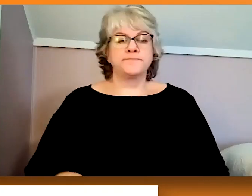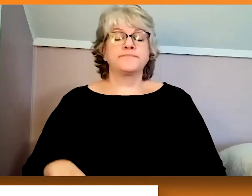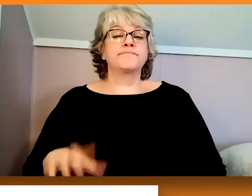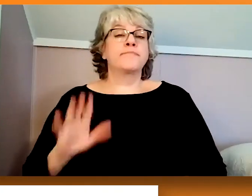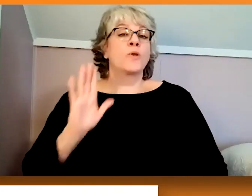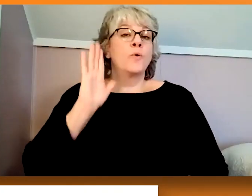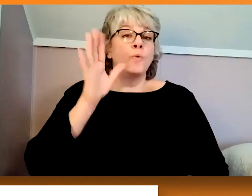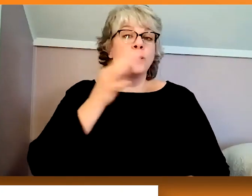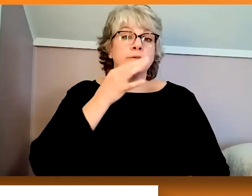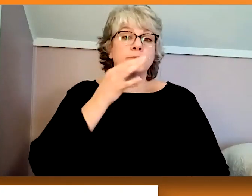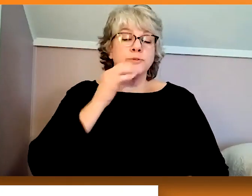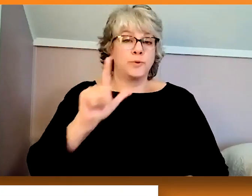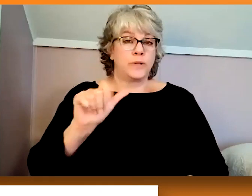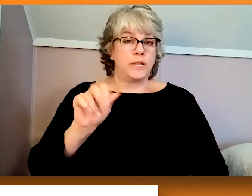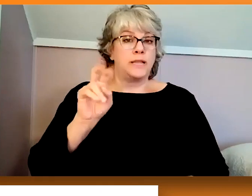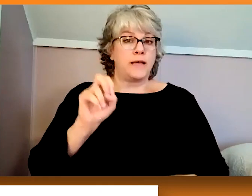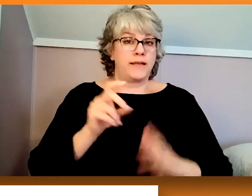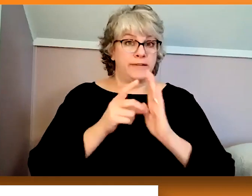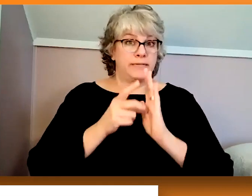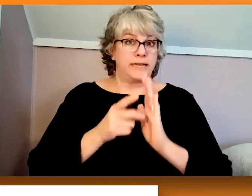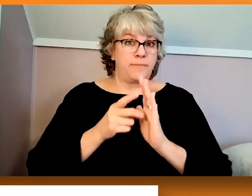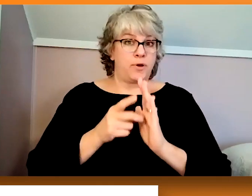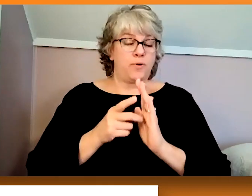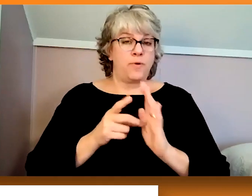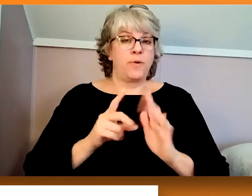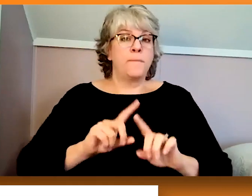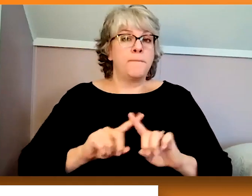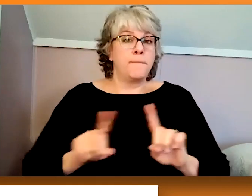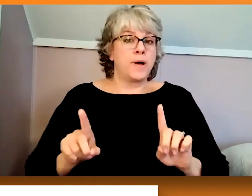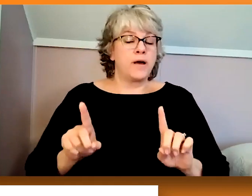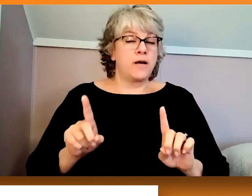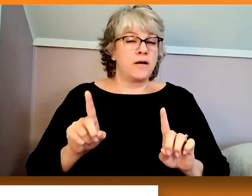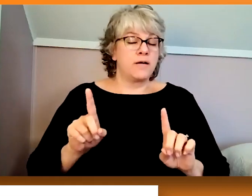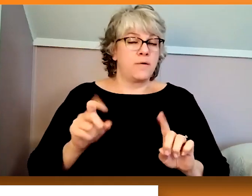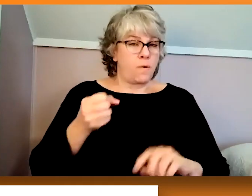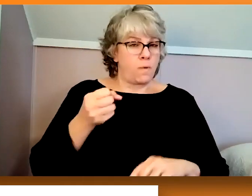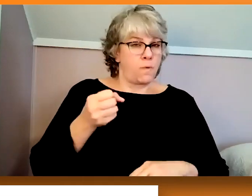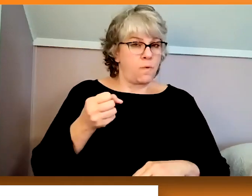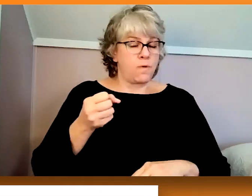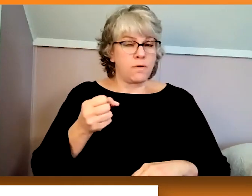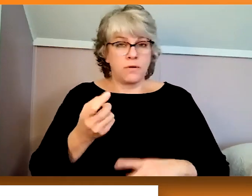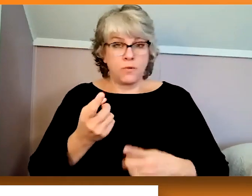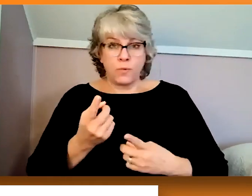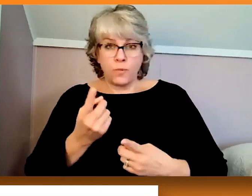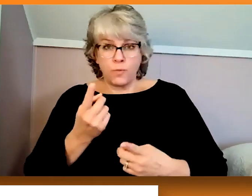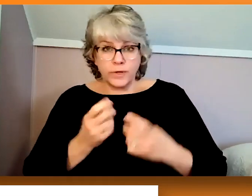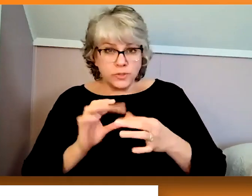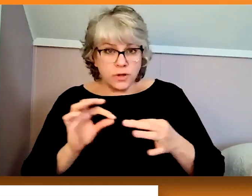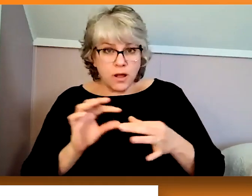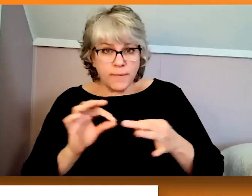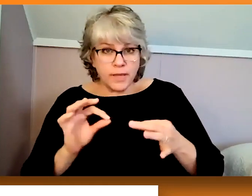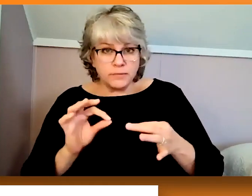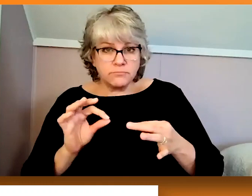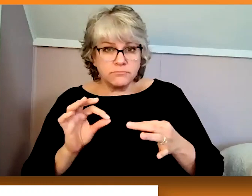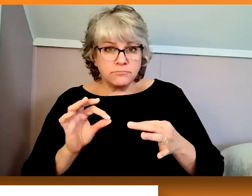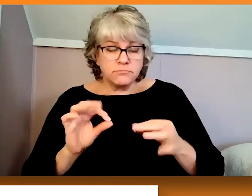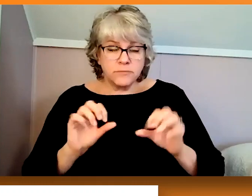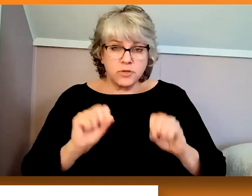Before I get into a live demo of GrantForward, I just want to break here for any questions or comments.